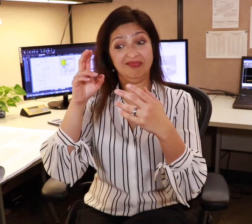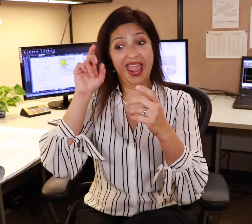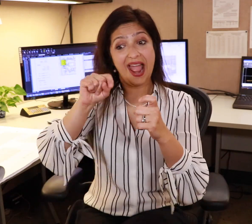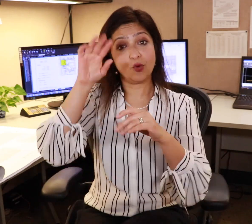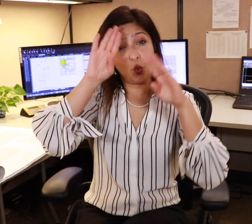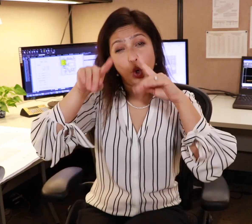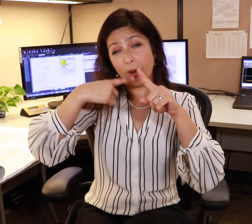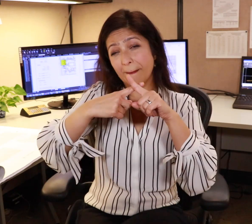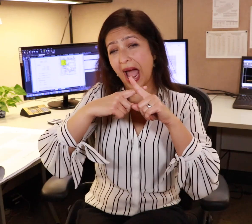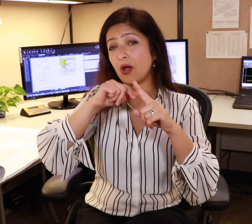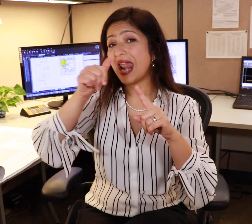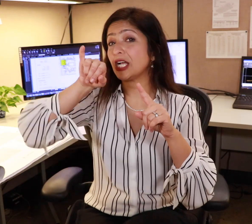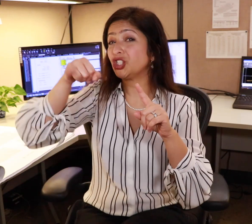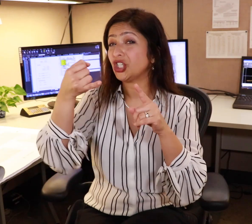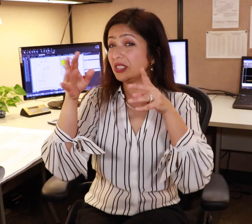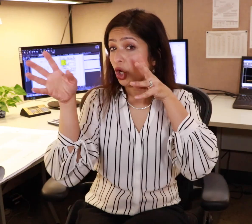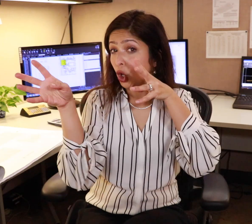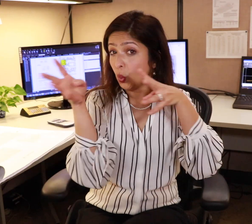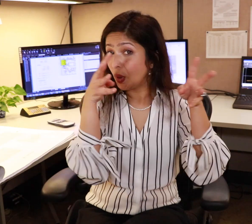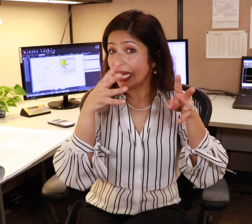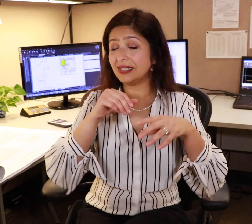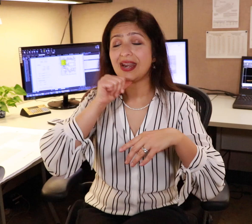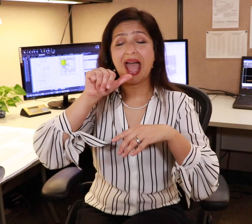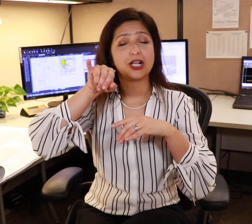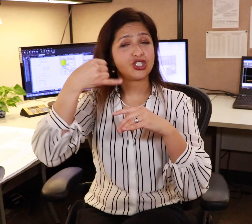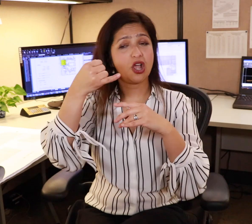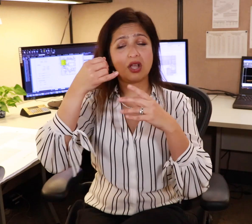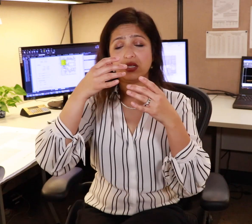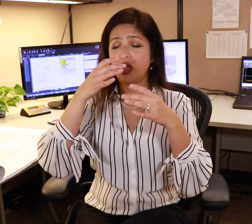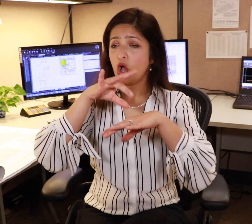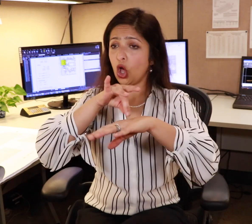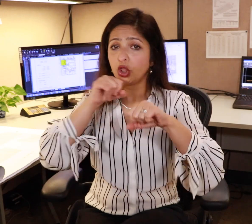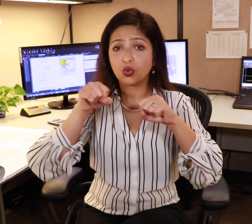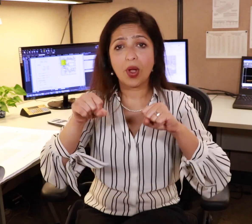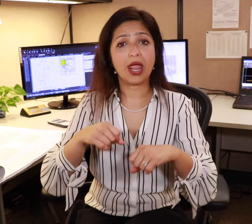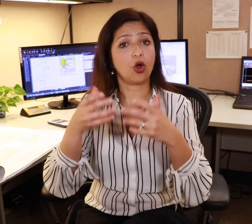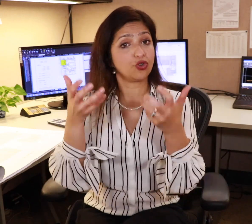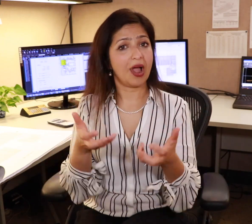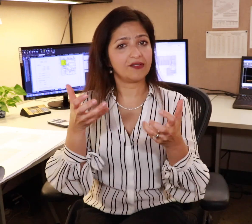This means we have to worry about not just the wind, earthquakes, or gravity,